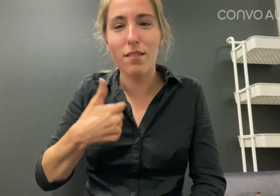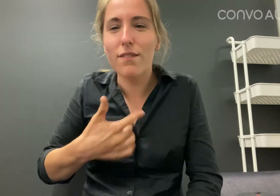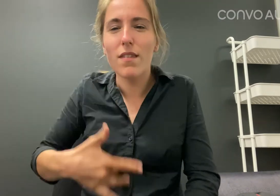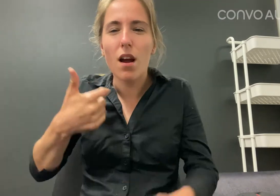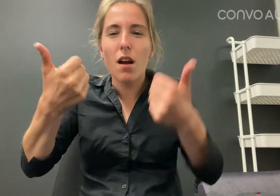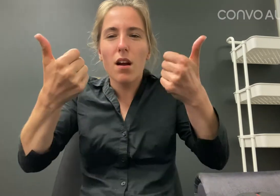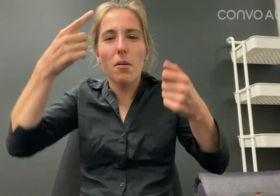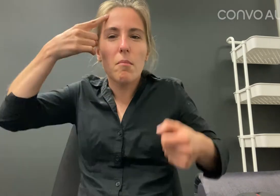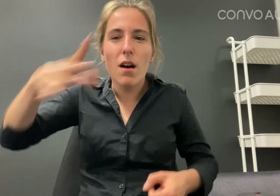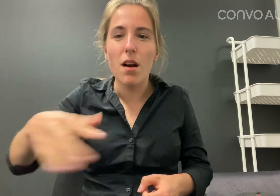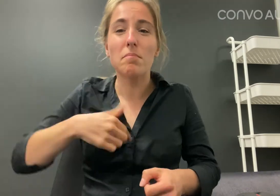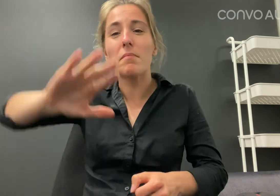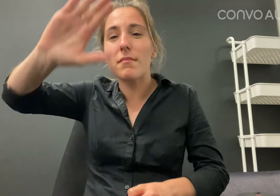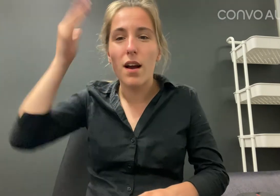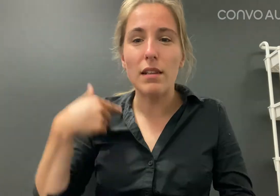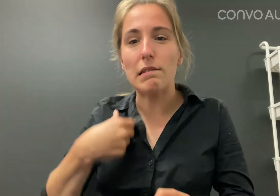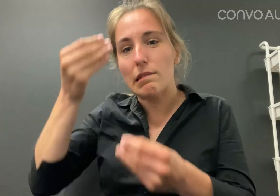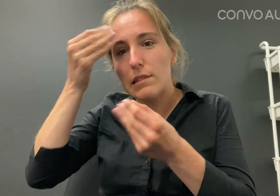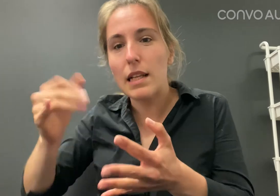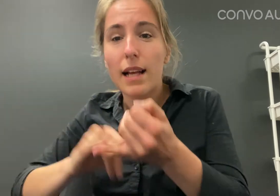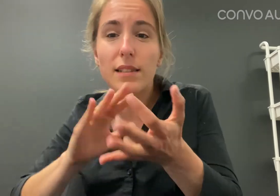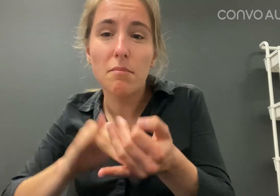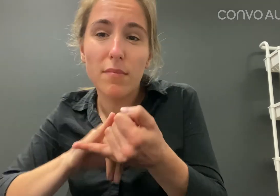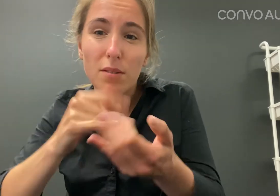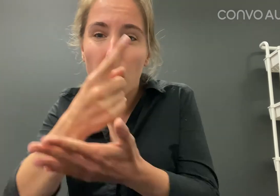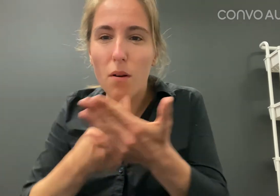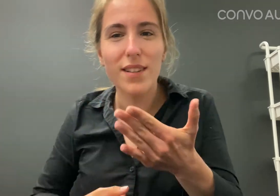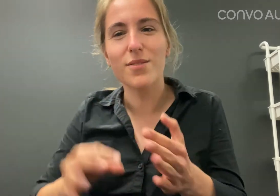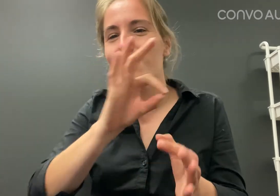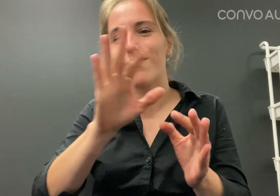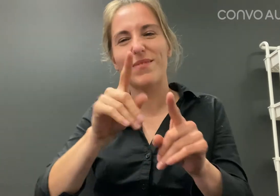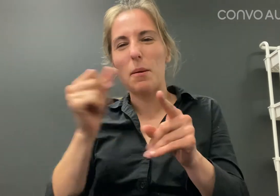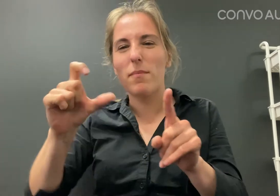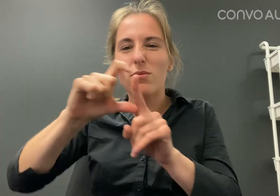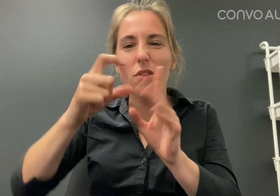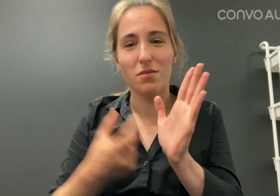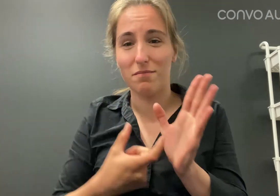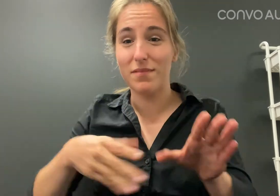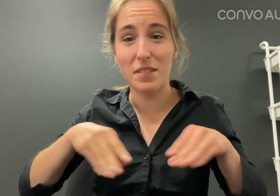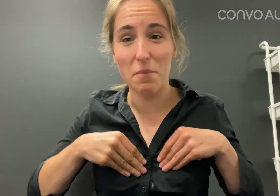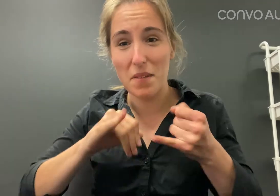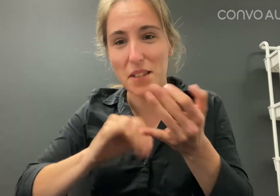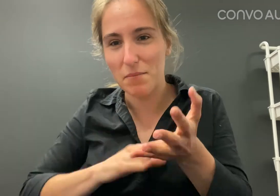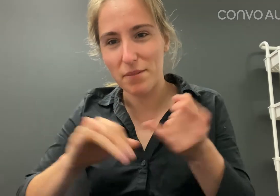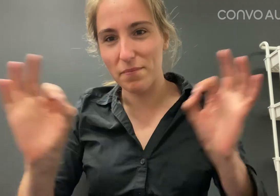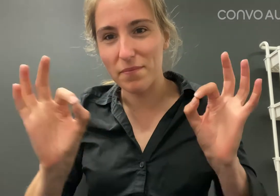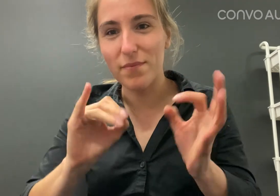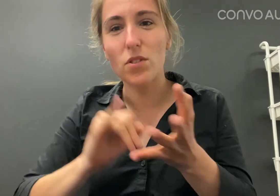I feel so relieved I do not need to ask people ‘SMS only’, some doctors won’t send an SMS.